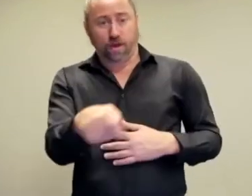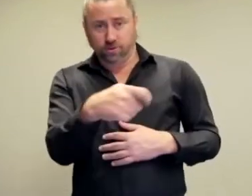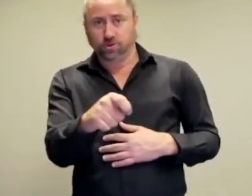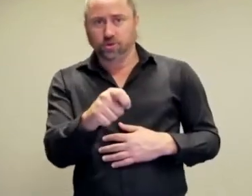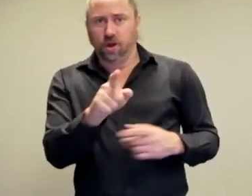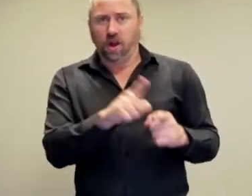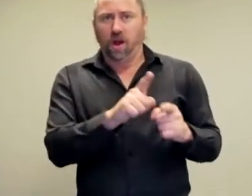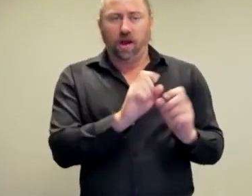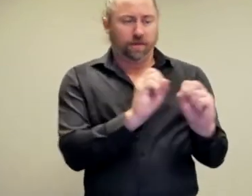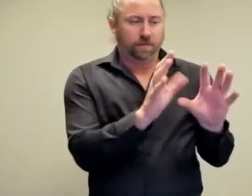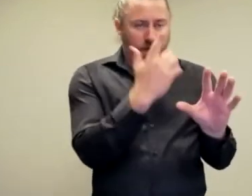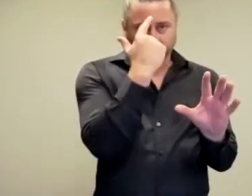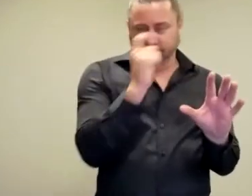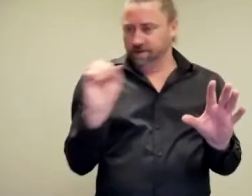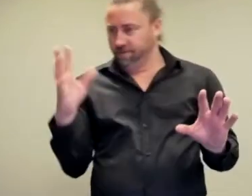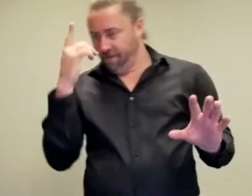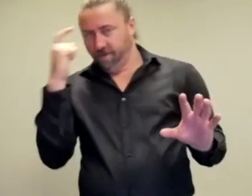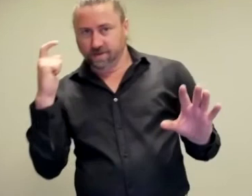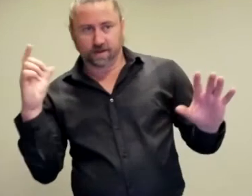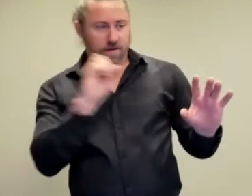I like the way that the paintbrush relates to